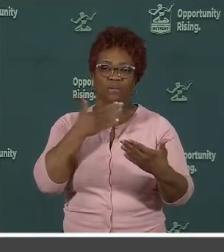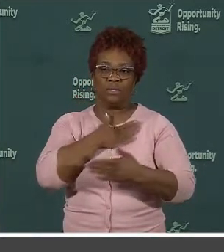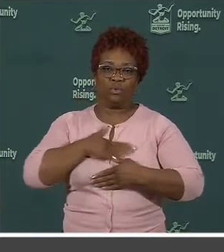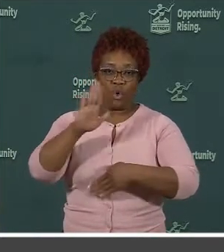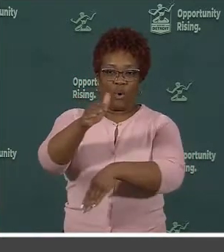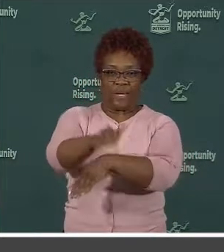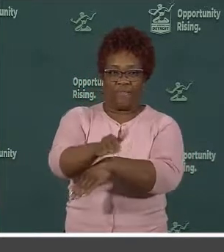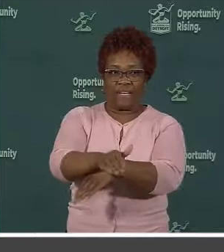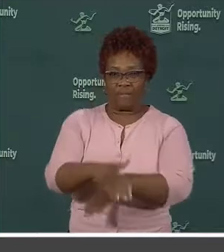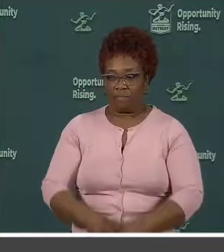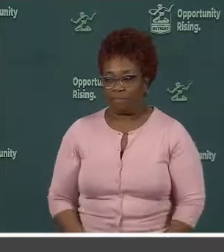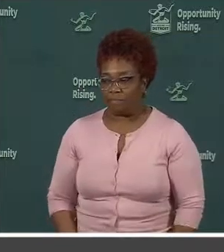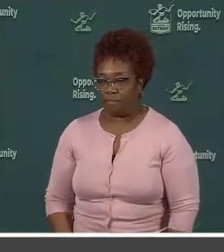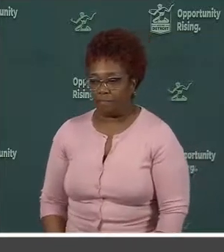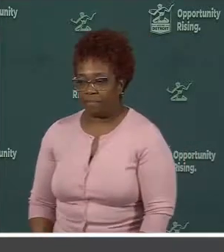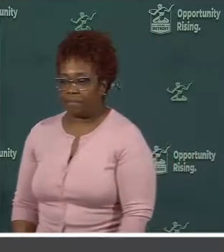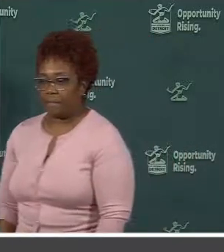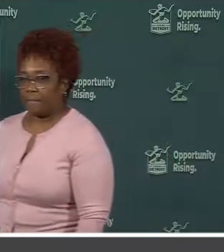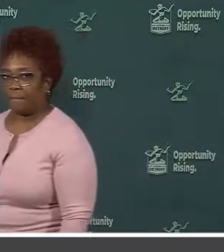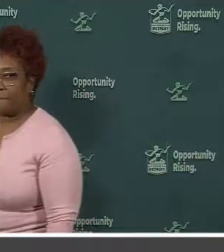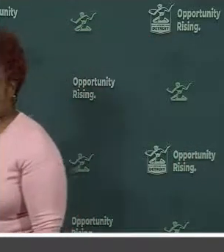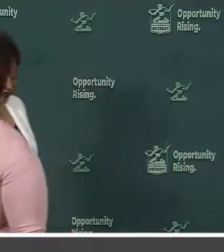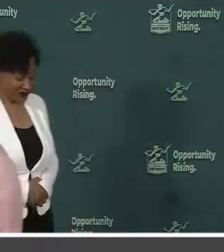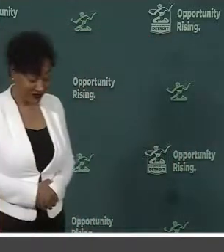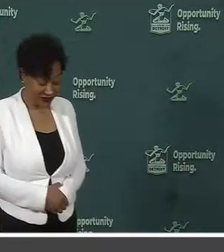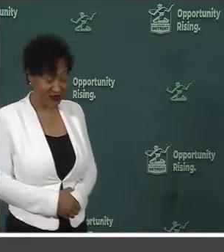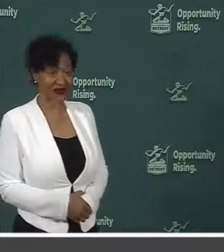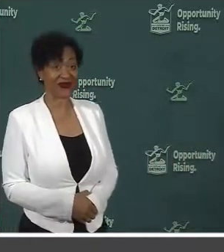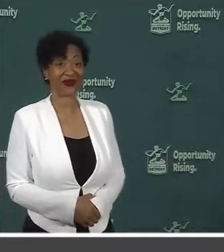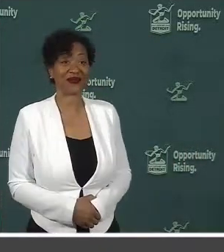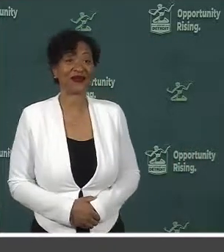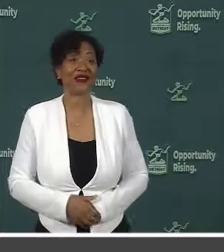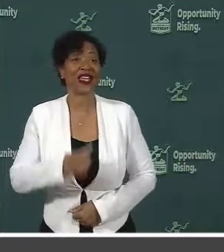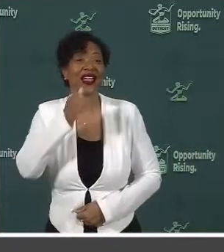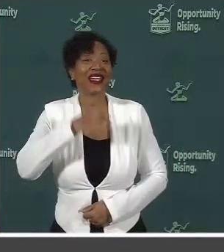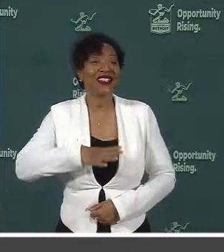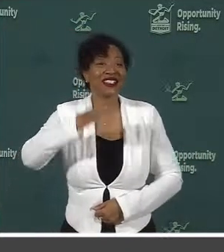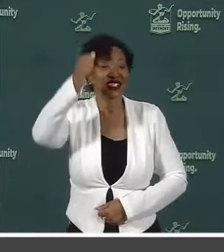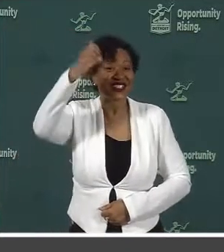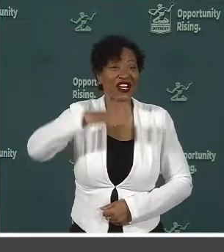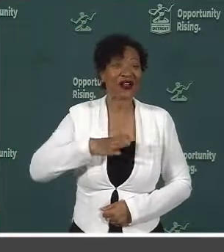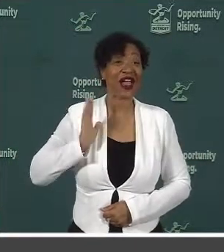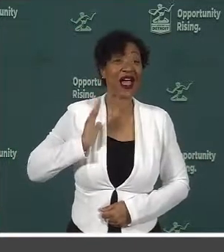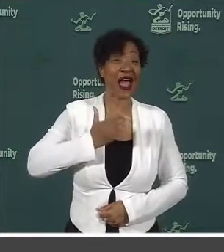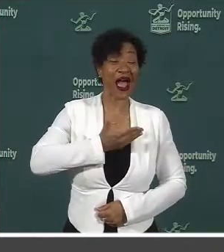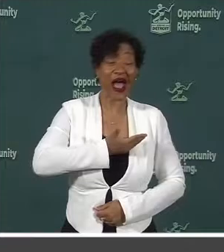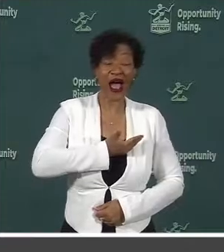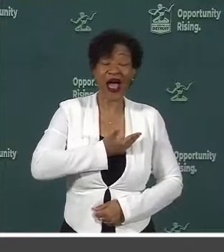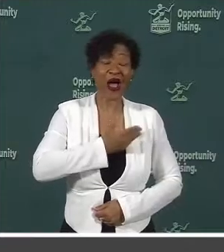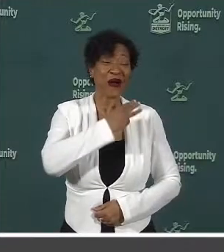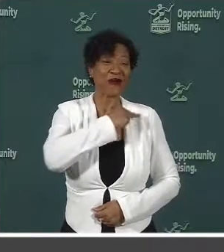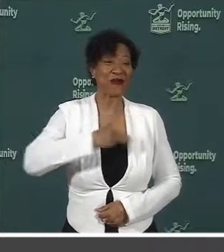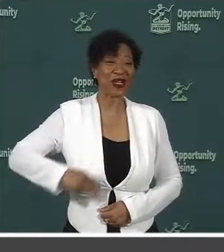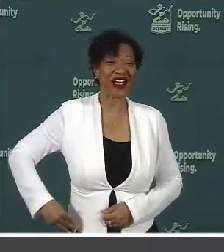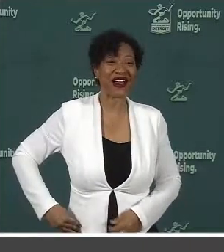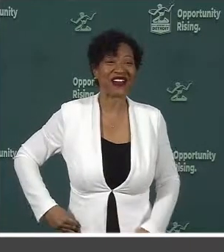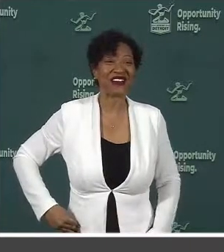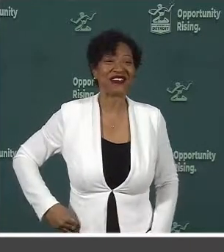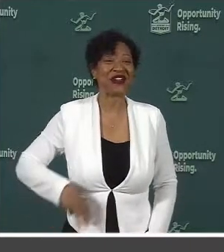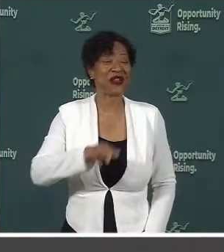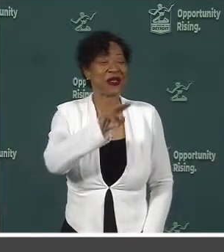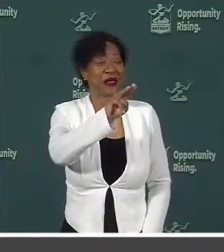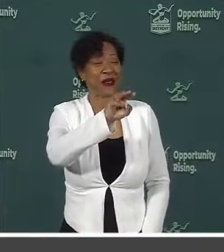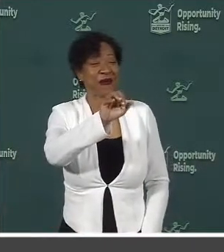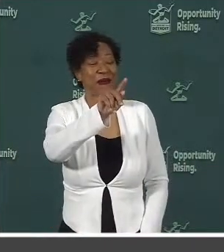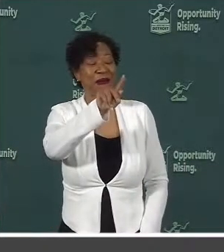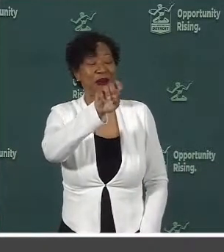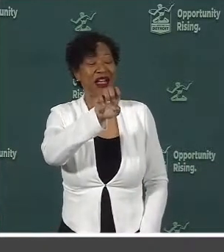GENTLEMEN OUR MAYOR MIKE DUGGAN